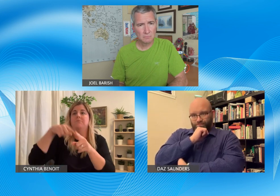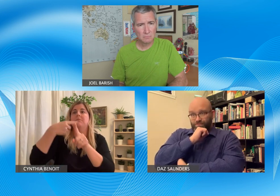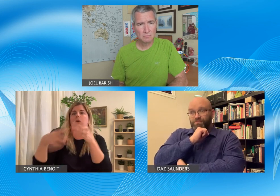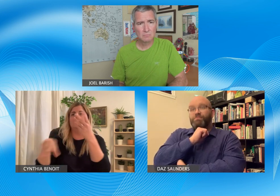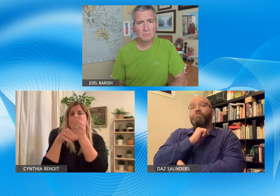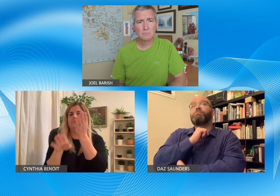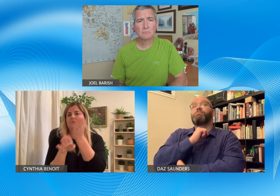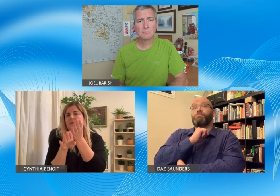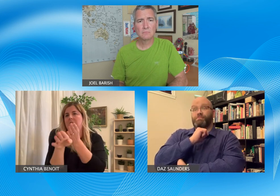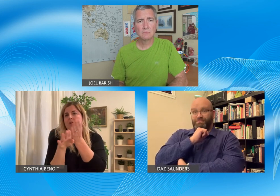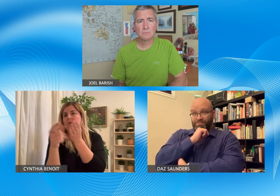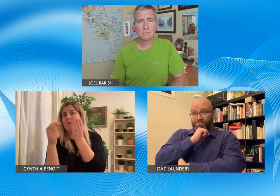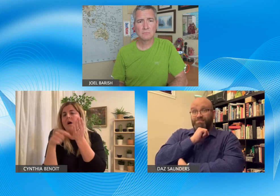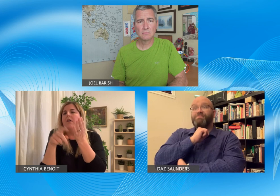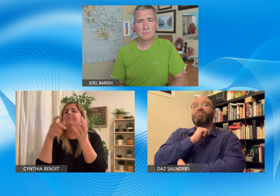Students are also allowed to combine it with minors